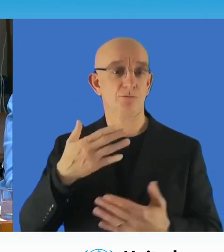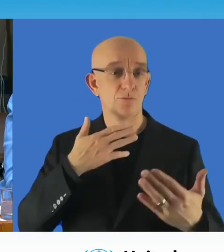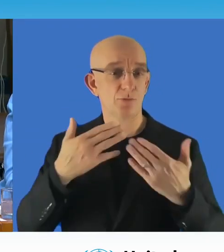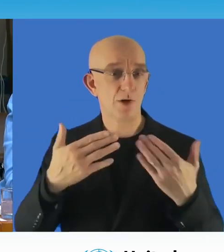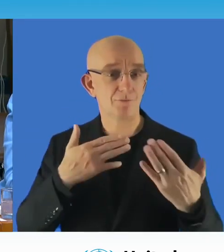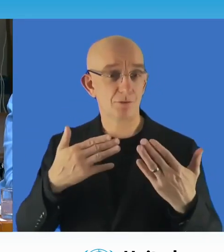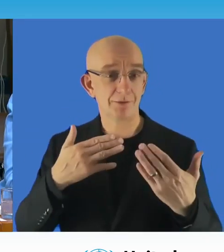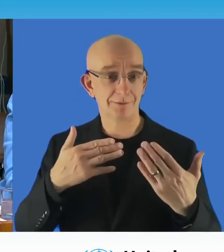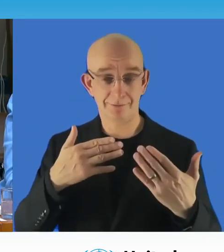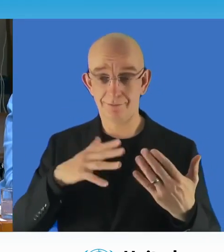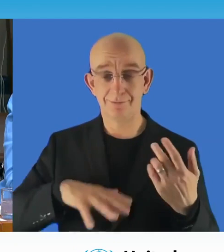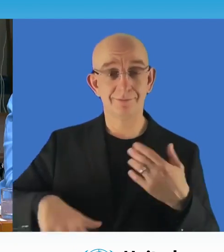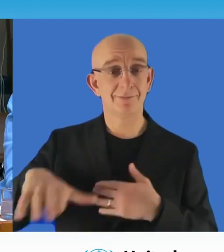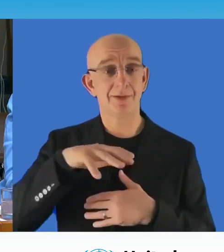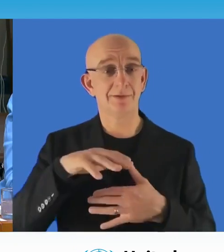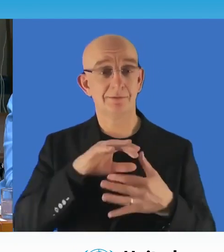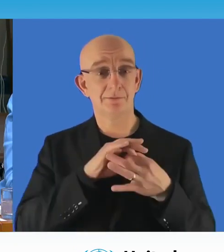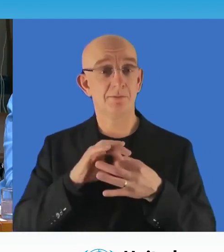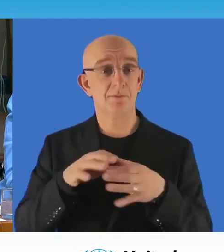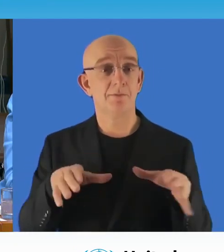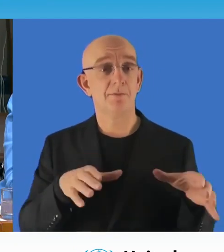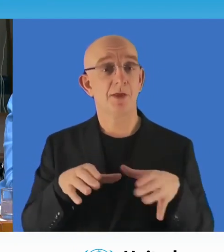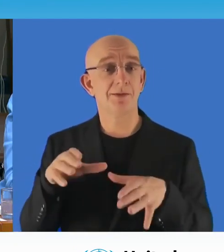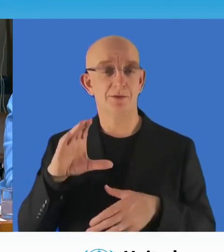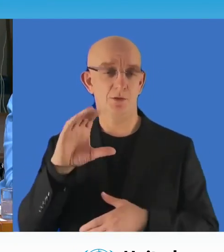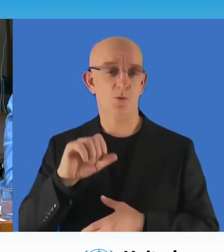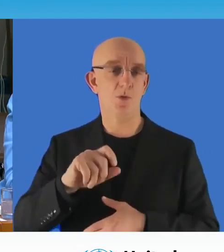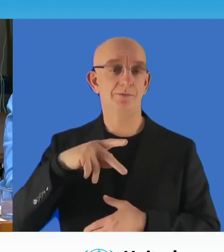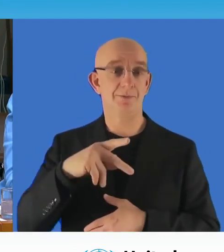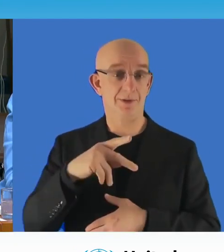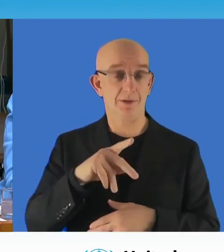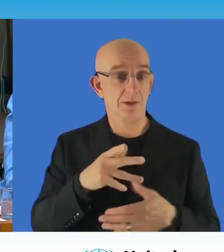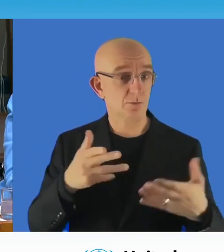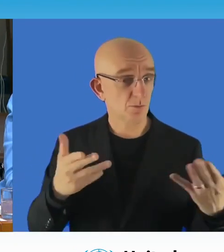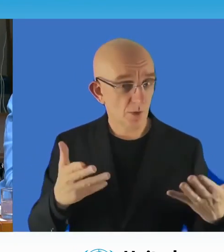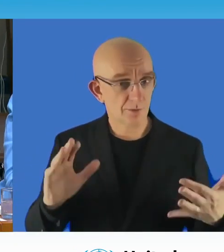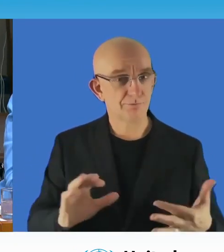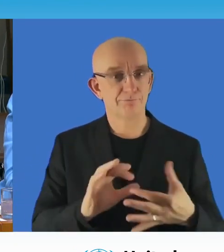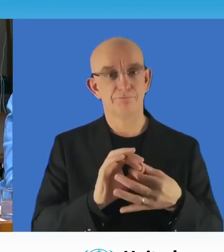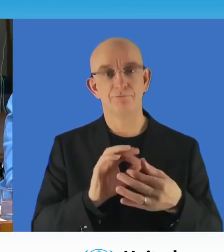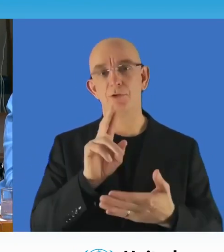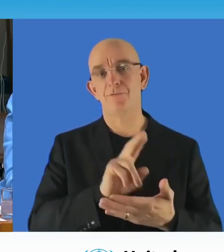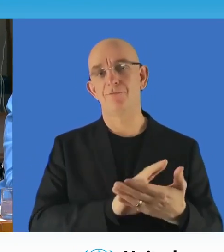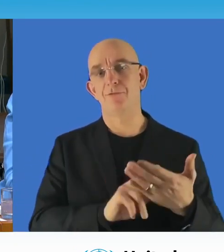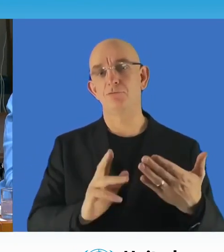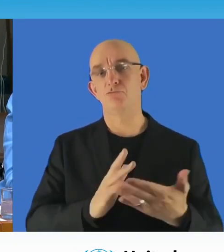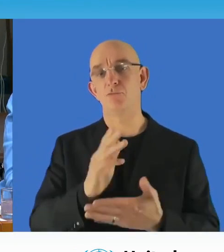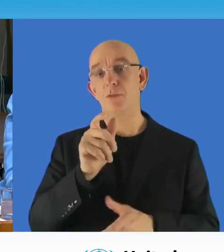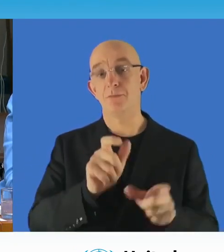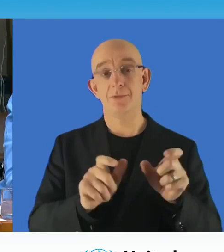inviting undp to this interactive dialogue at the 17th session of the conference a session